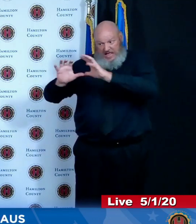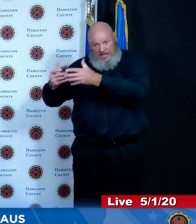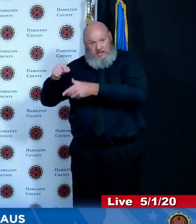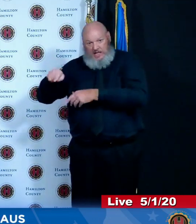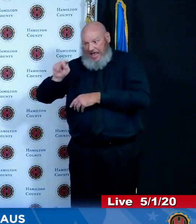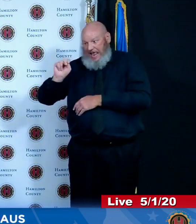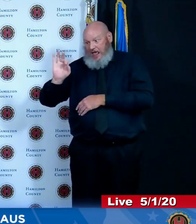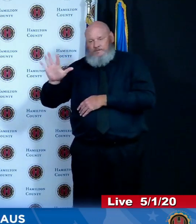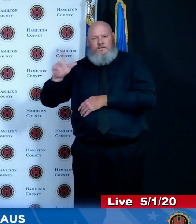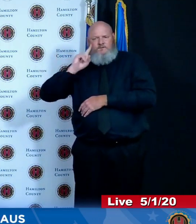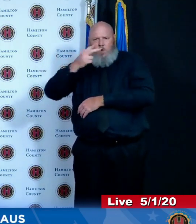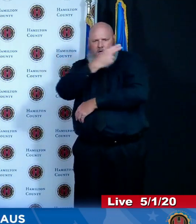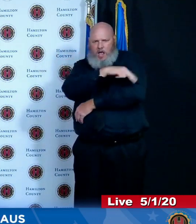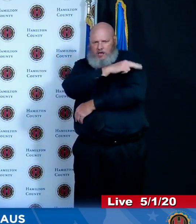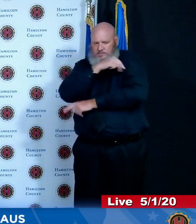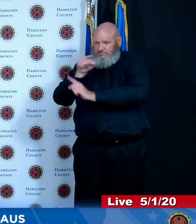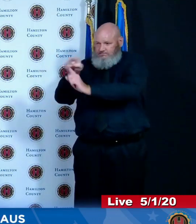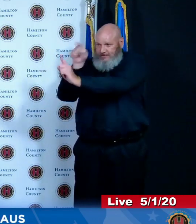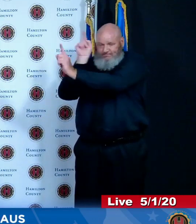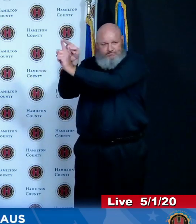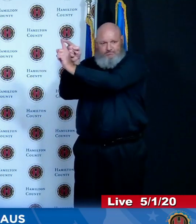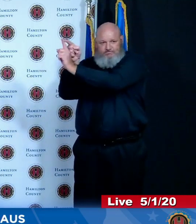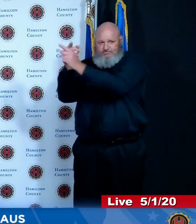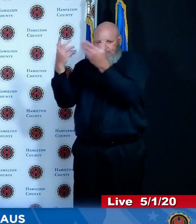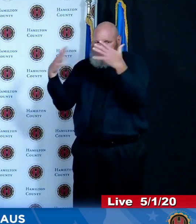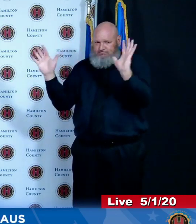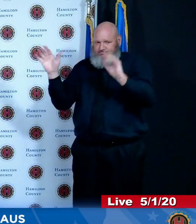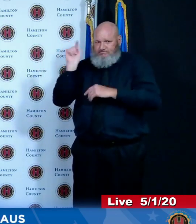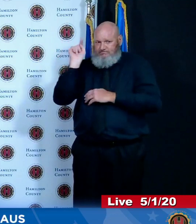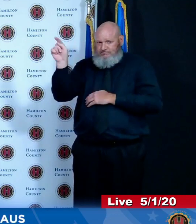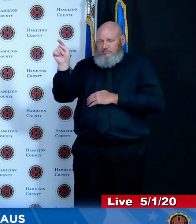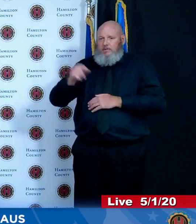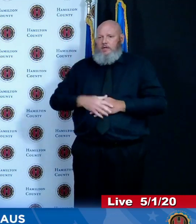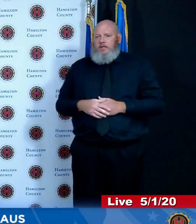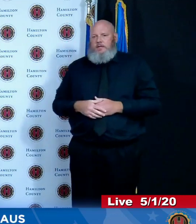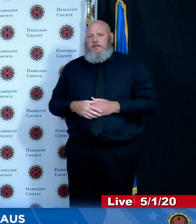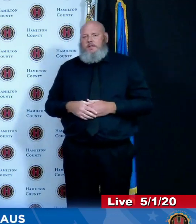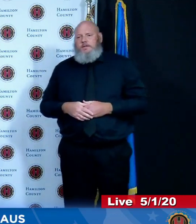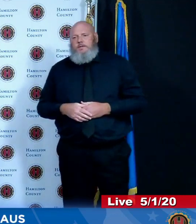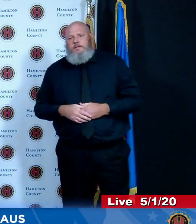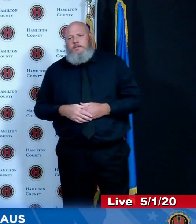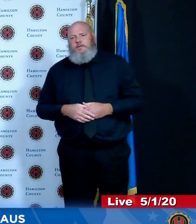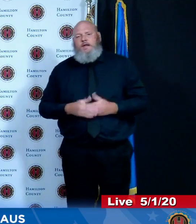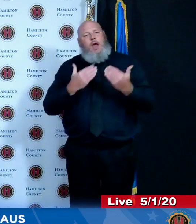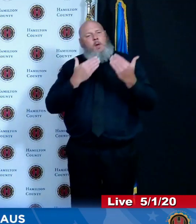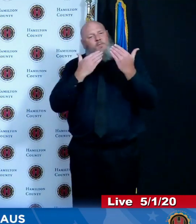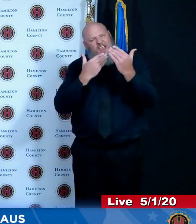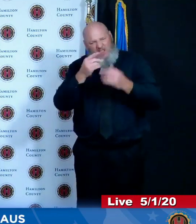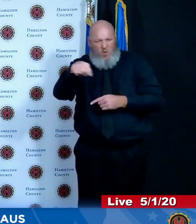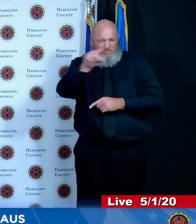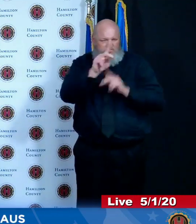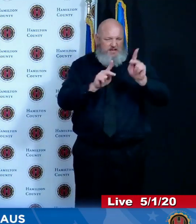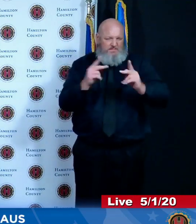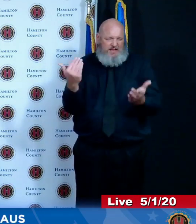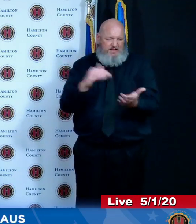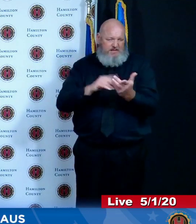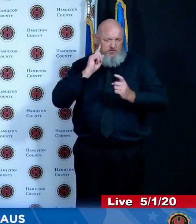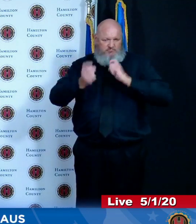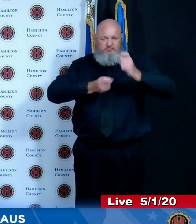great news the hospitals in Hamilton County and thanks again so not only to Nick his team but there is a private business